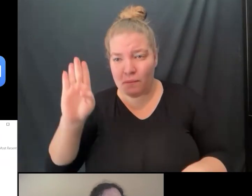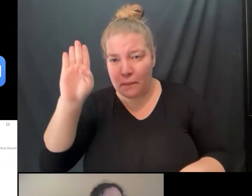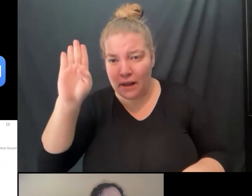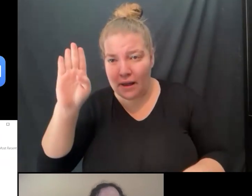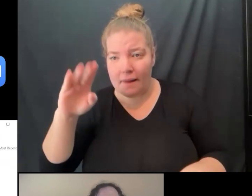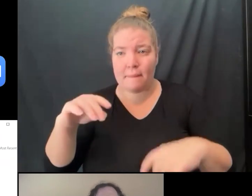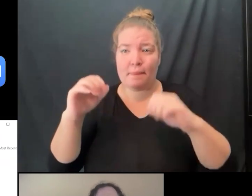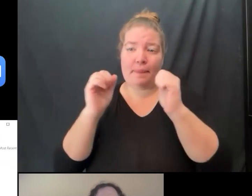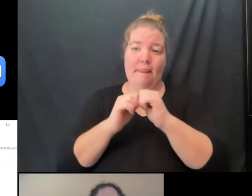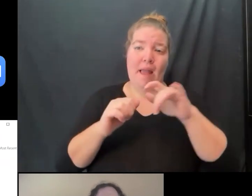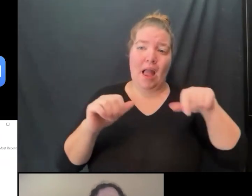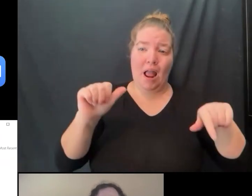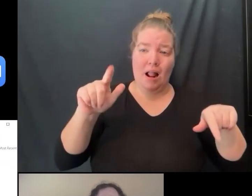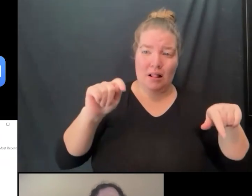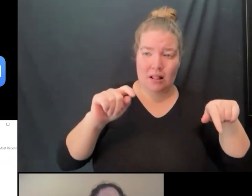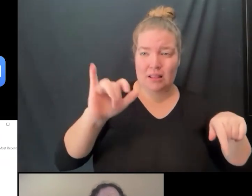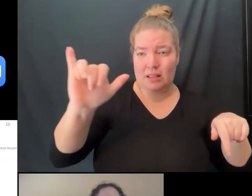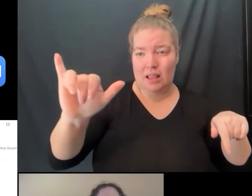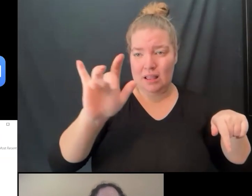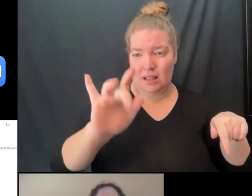And to lower your hand, you use the same button.